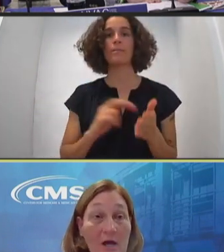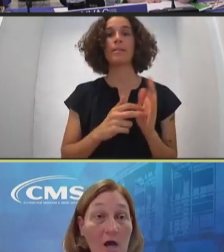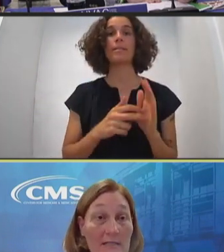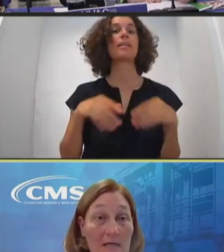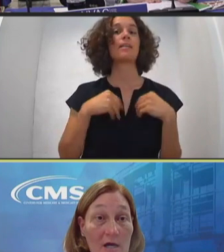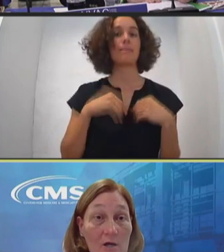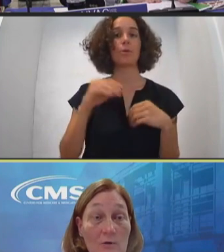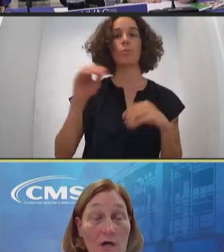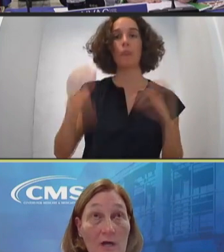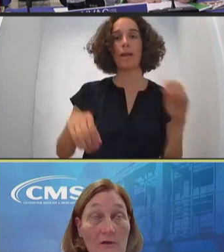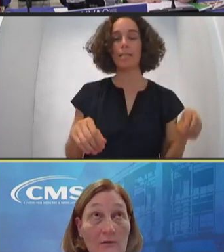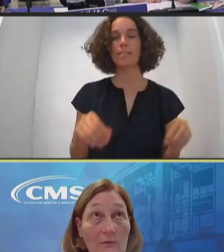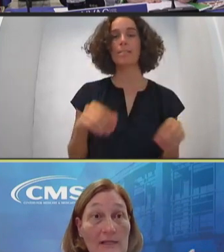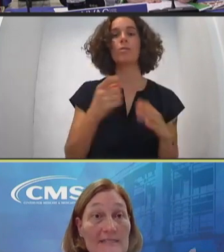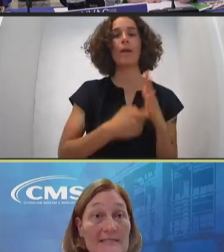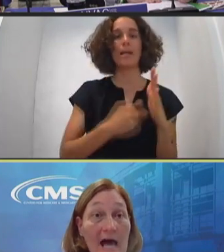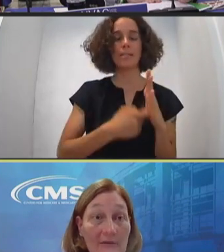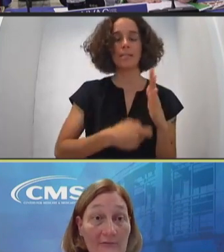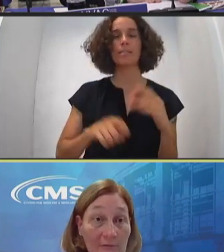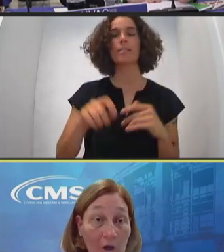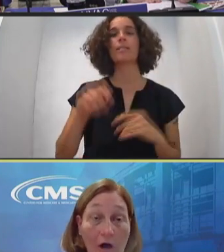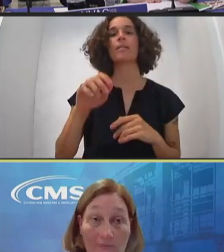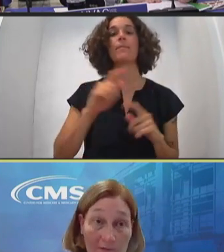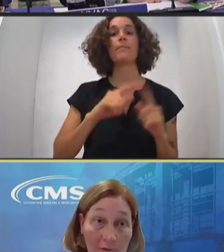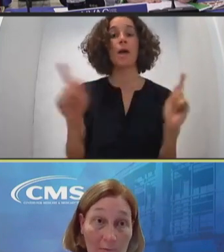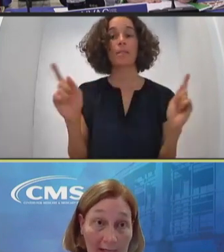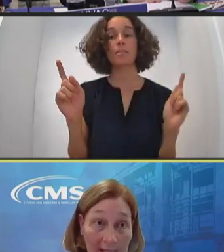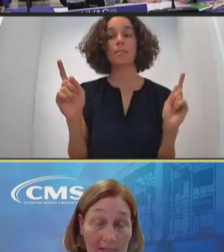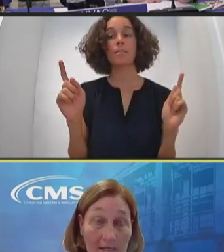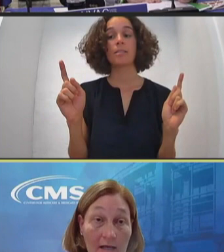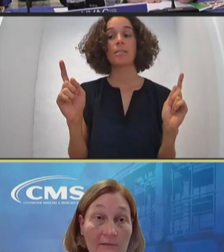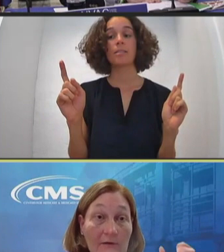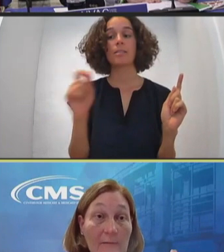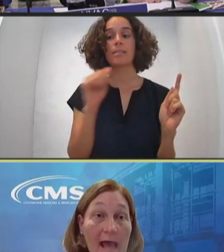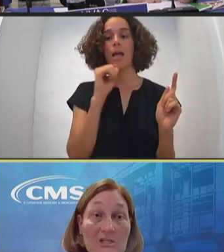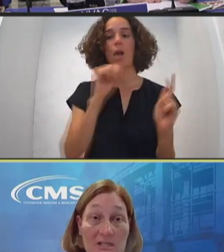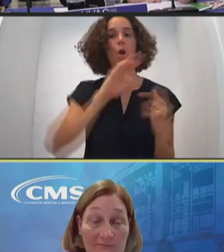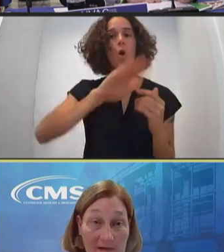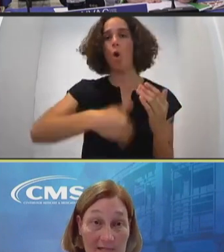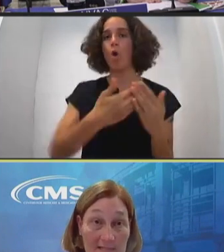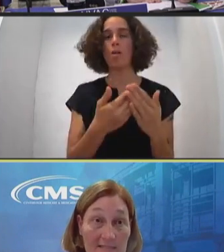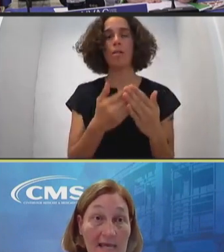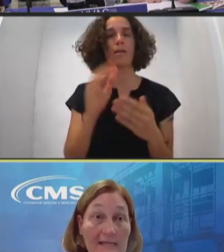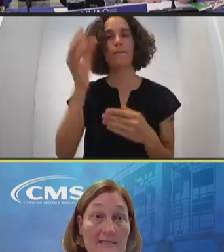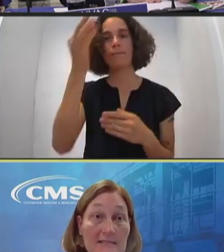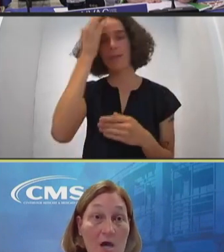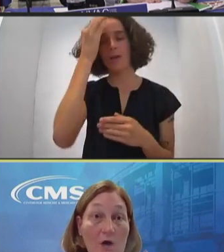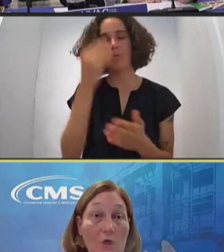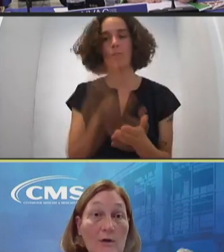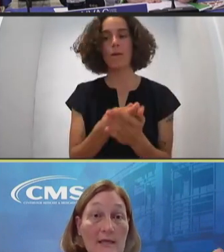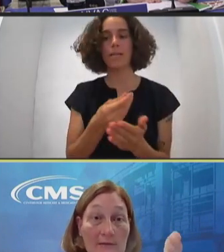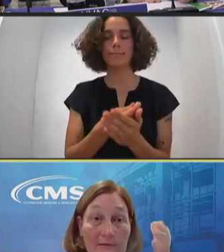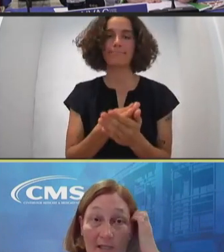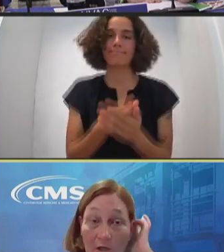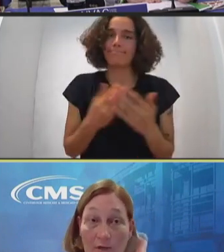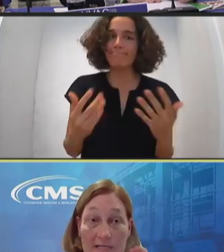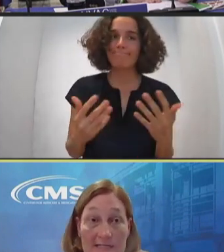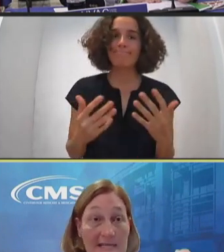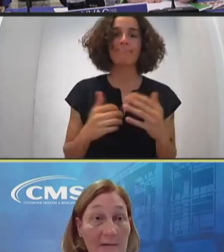but they also -- it is not all federal money. They're matching funds. And so, that -- you know,